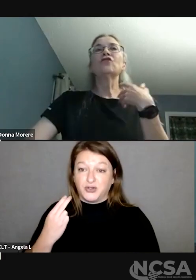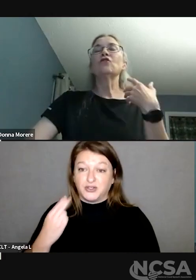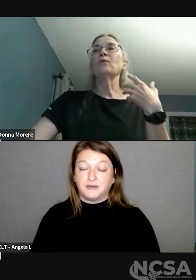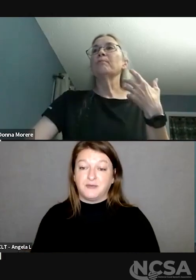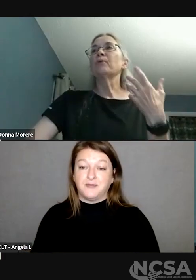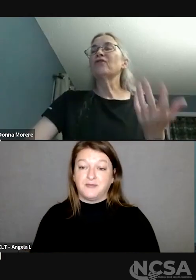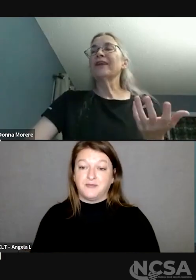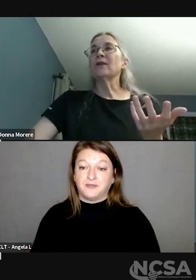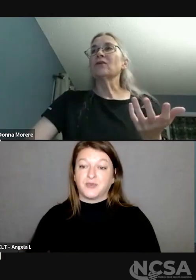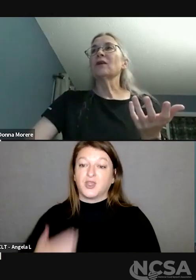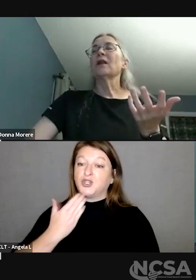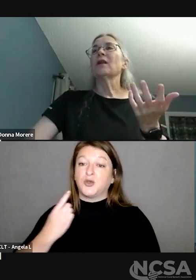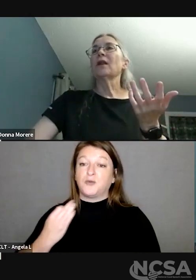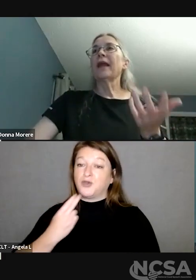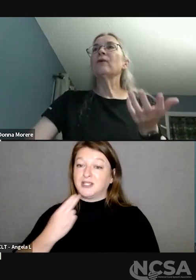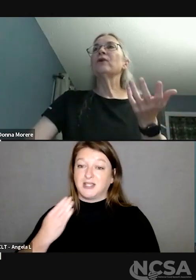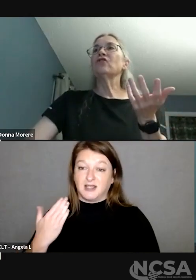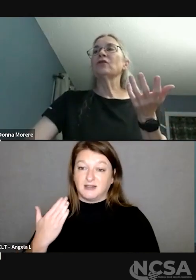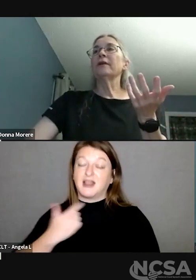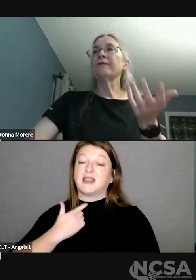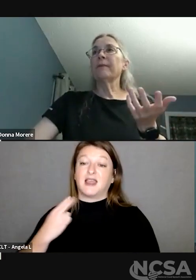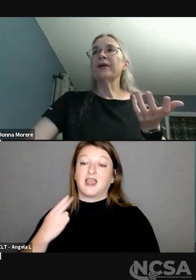to present language information.